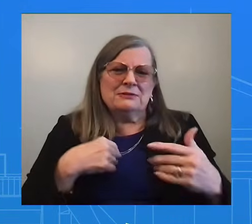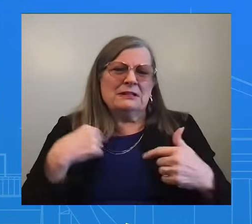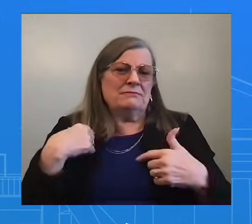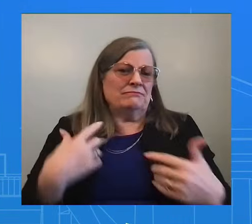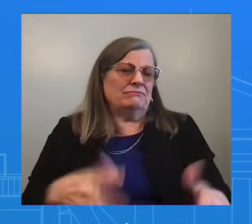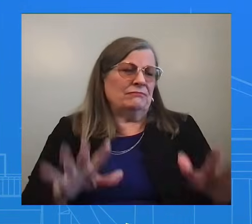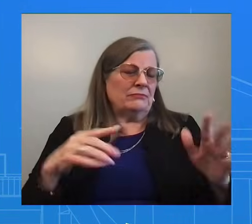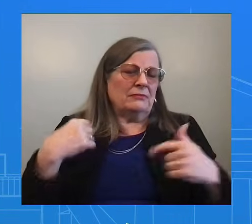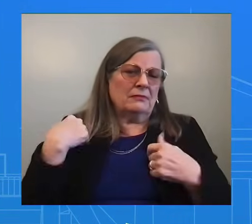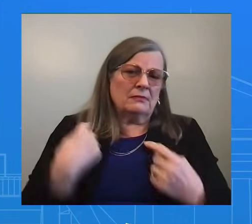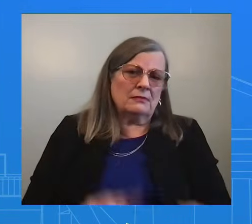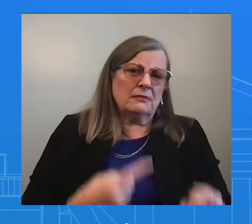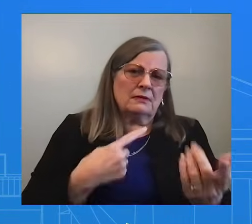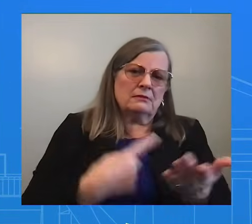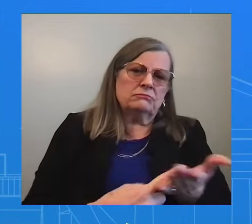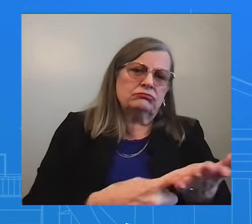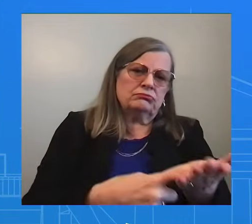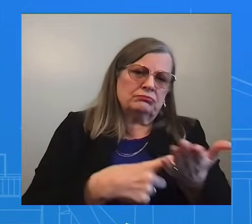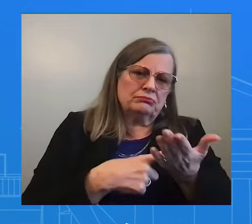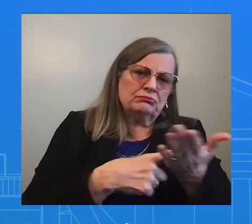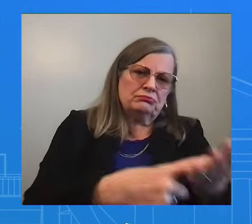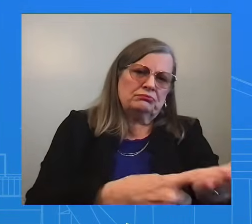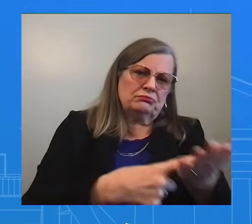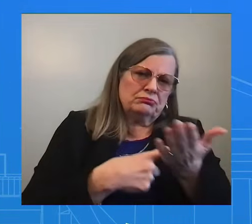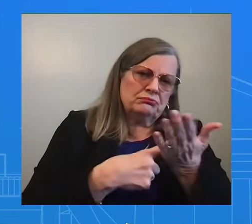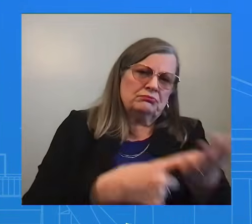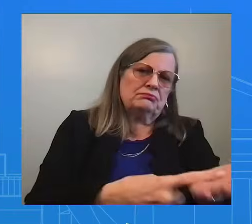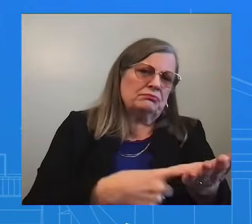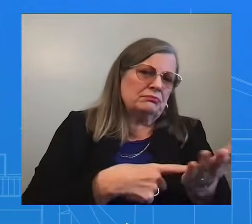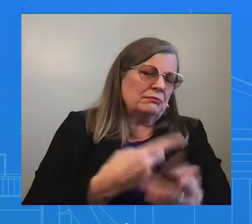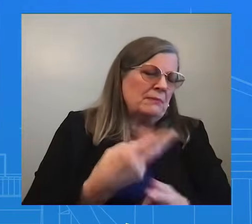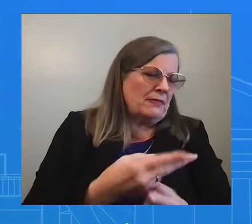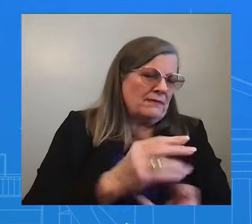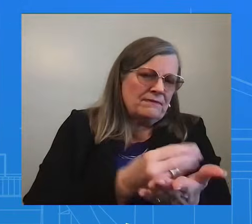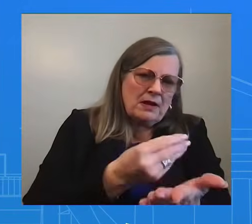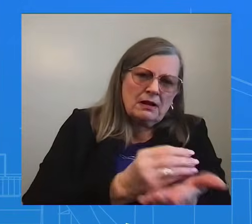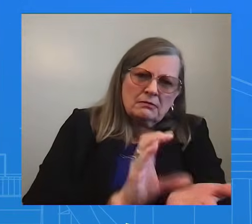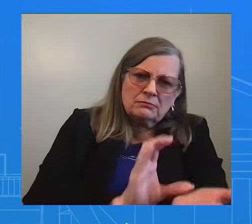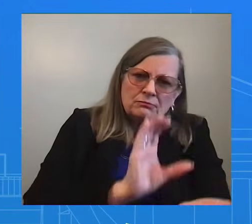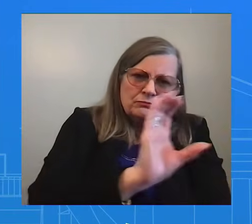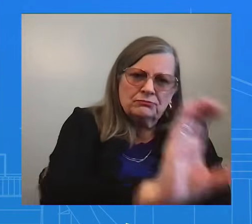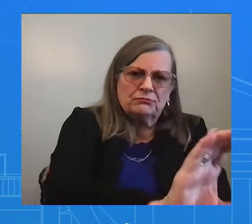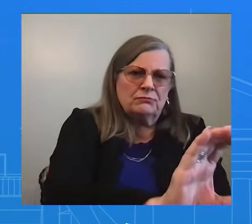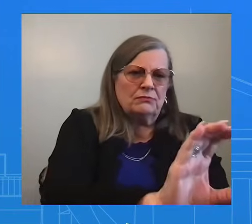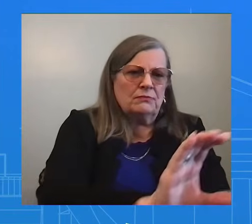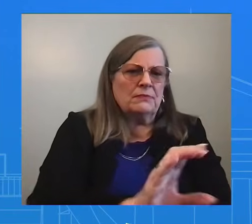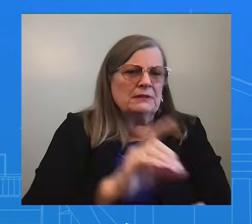the President understands that we need to do more. You know, and as it relates to what we're seeing --